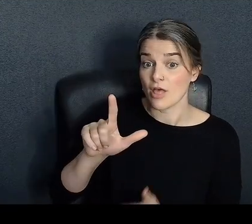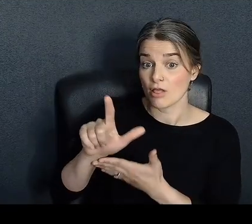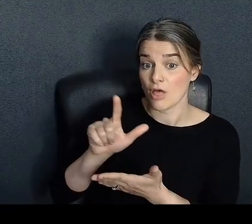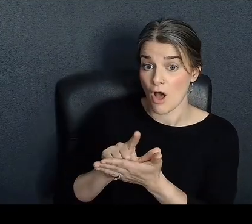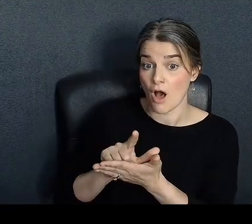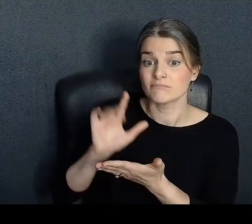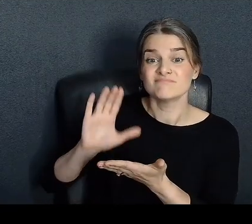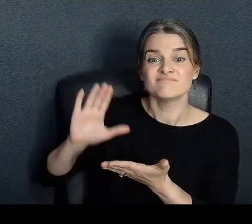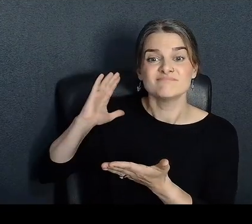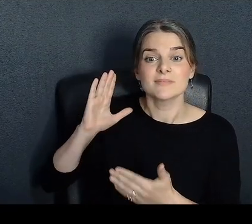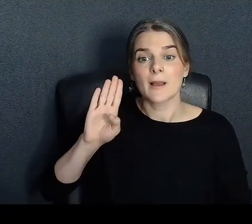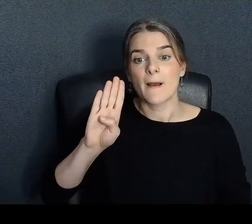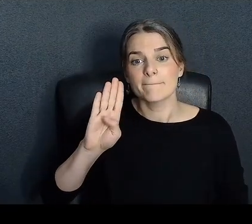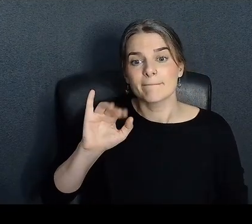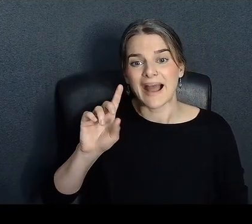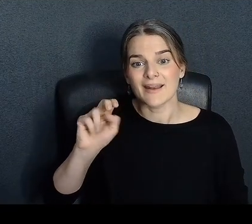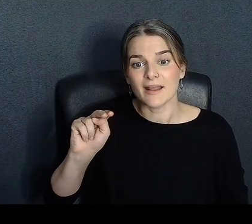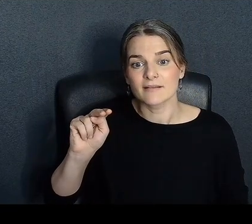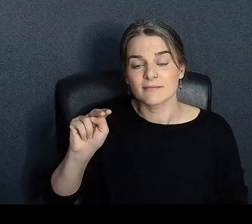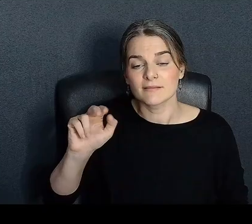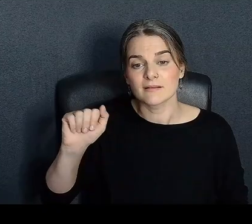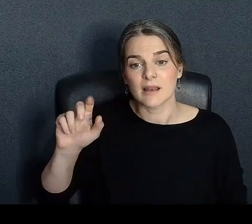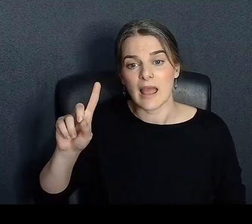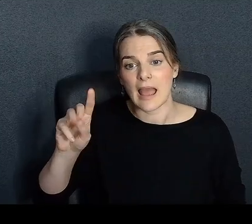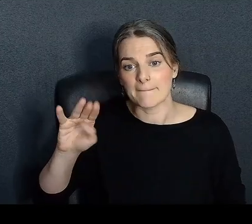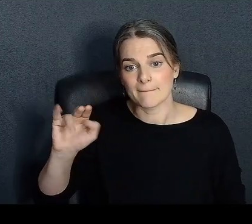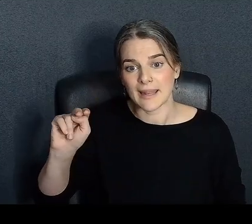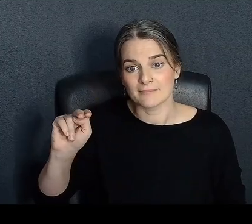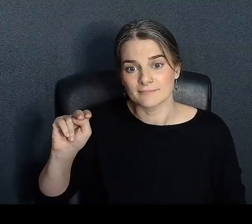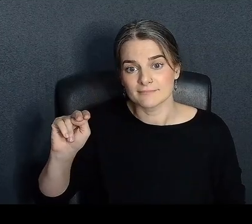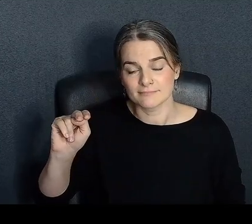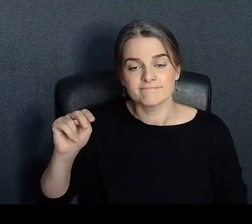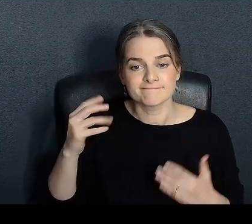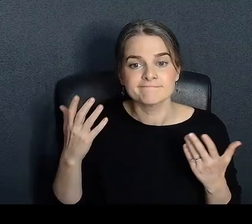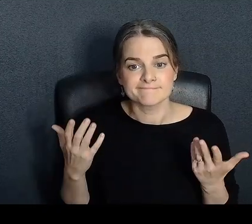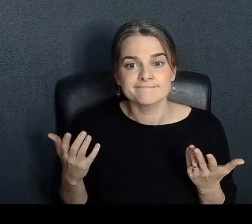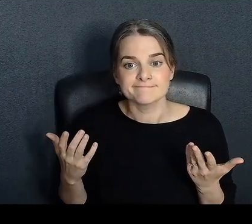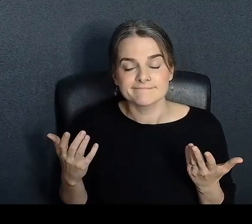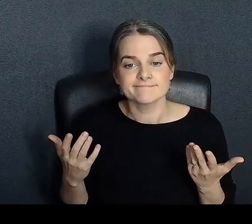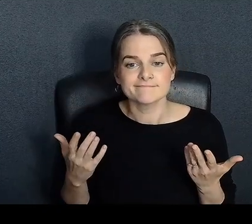administration, or I think that's when it came into effect.